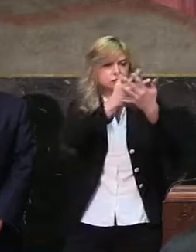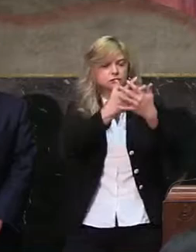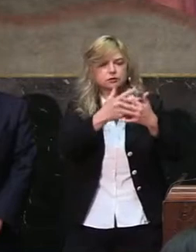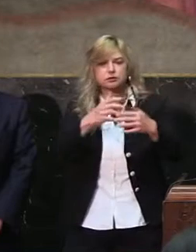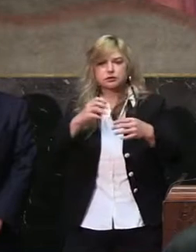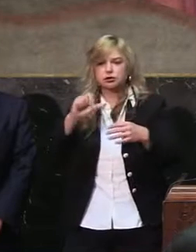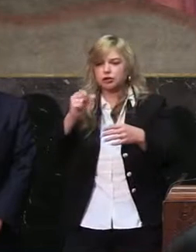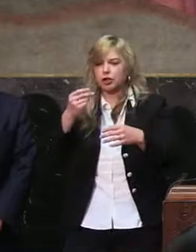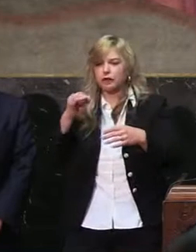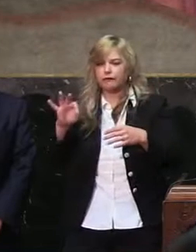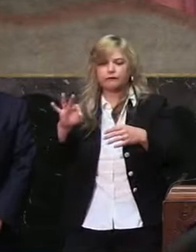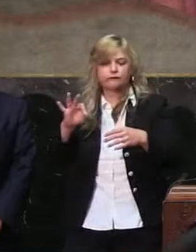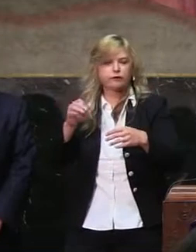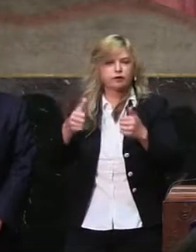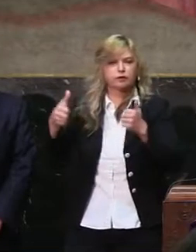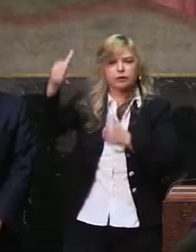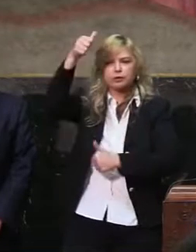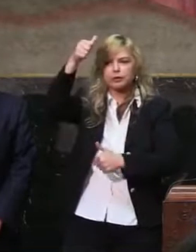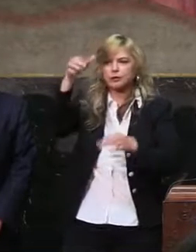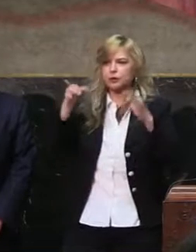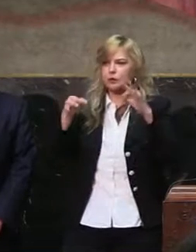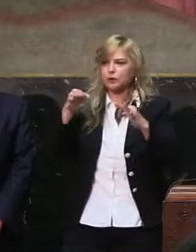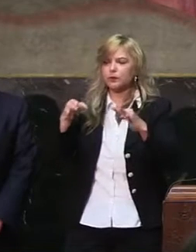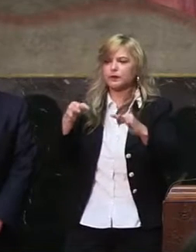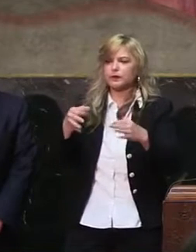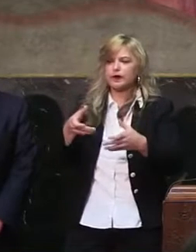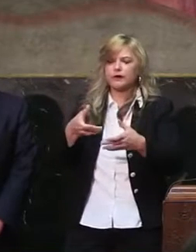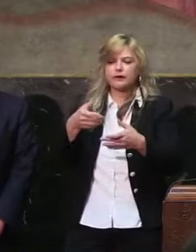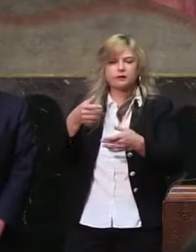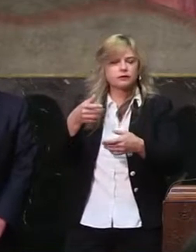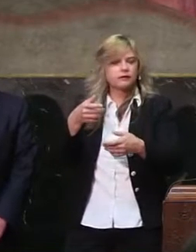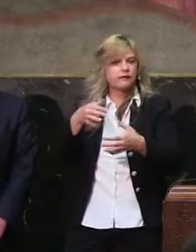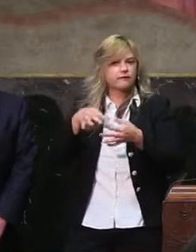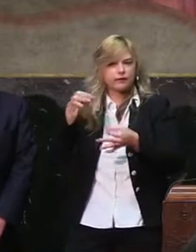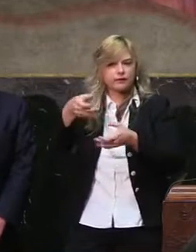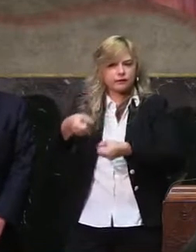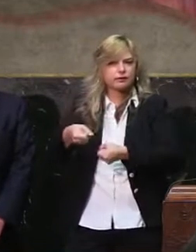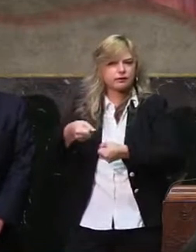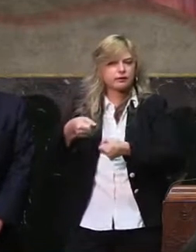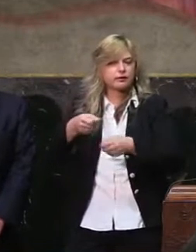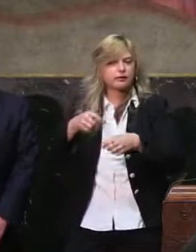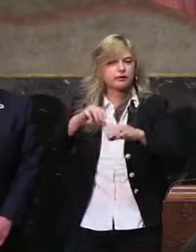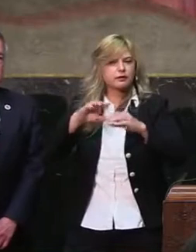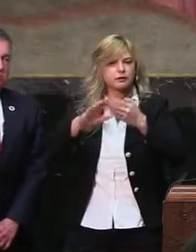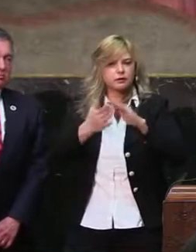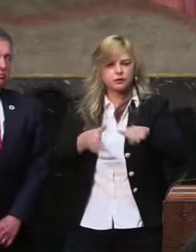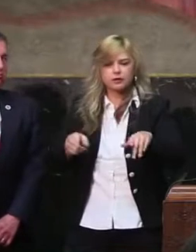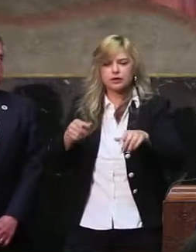faith-based community, the business community, it required everyone coming together to put this taskforce report